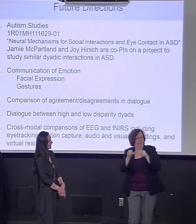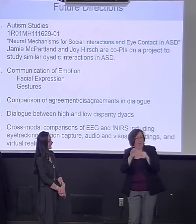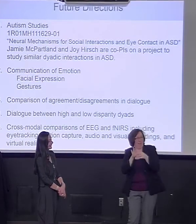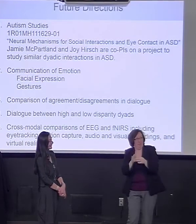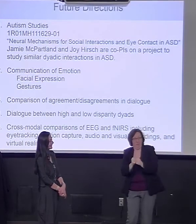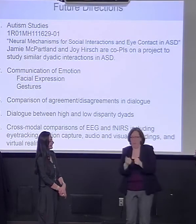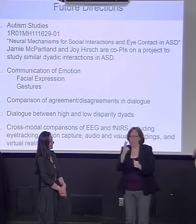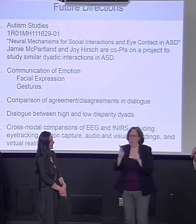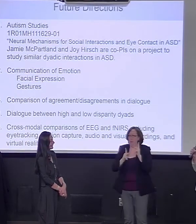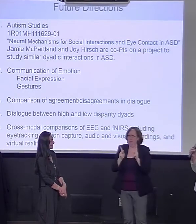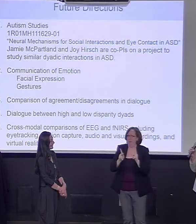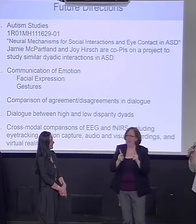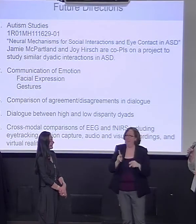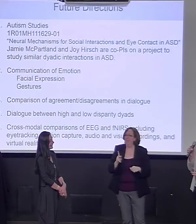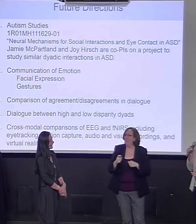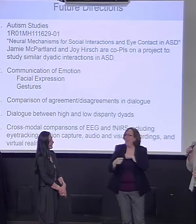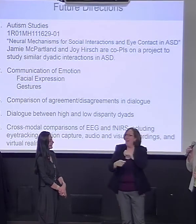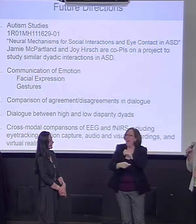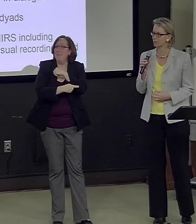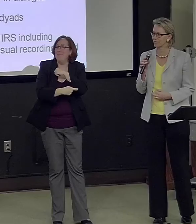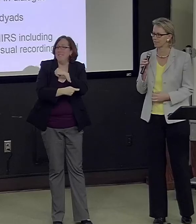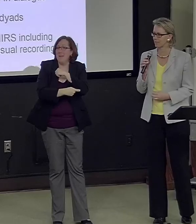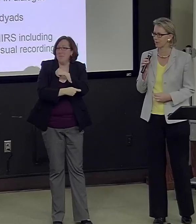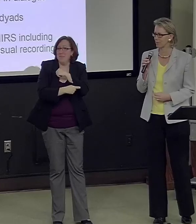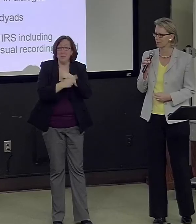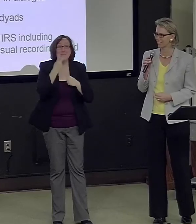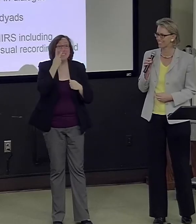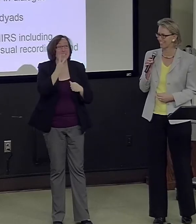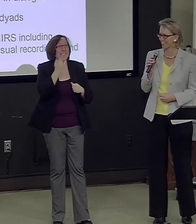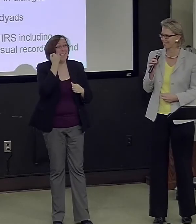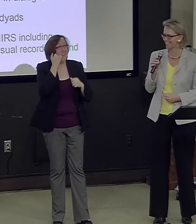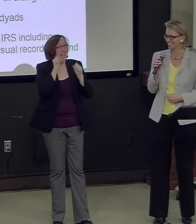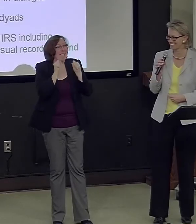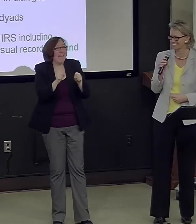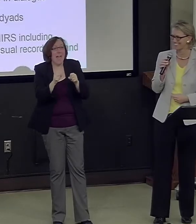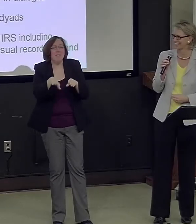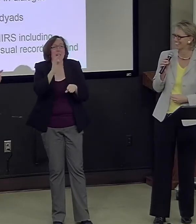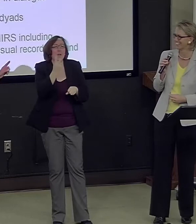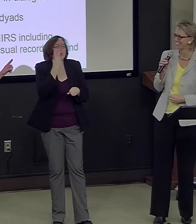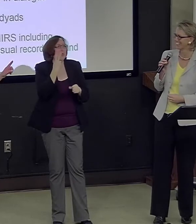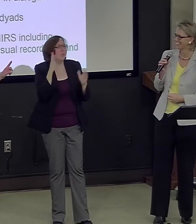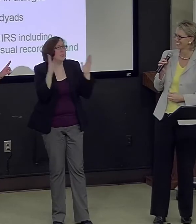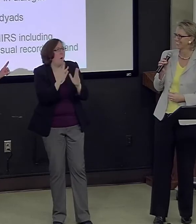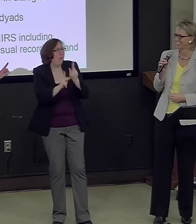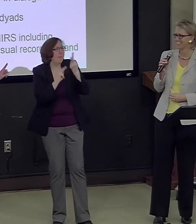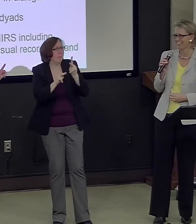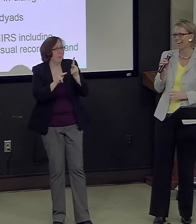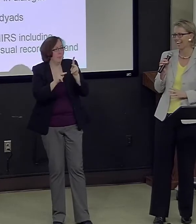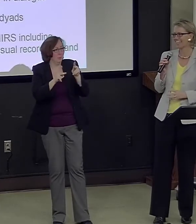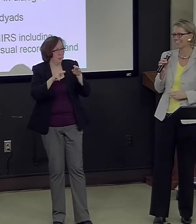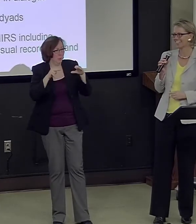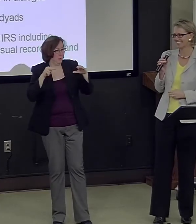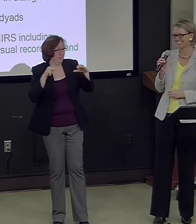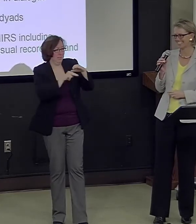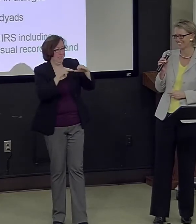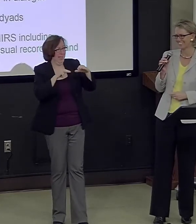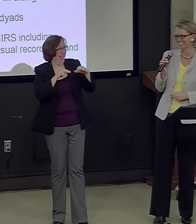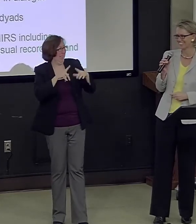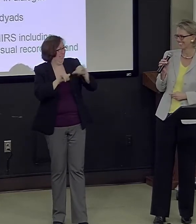and I'm tempted to see if I can find two small people to put into the MRI machine together. That's been tried actually. - Yeah.